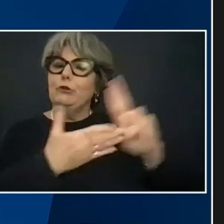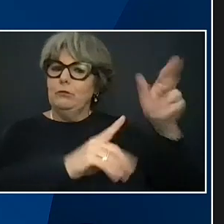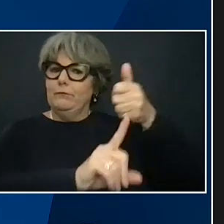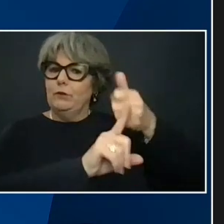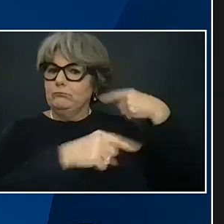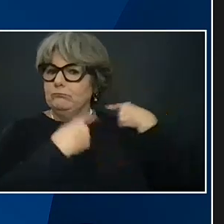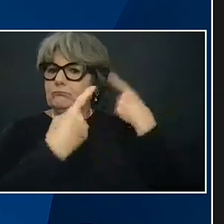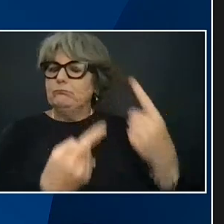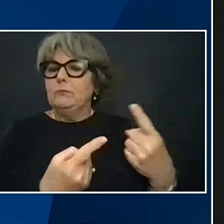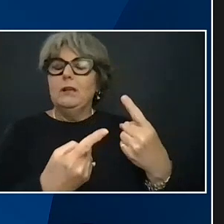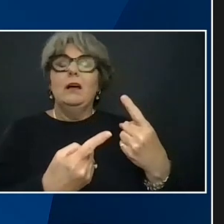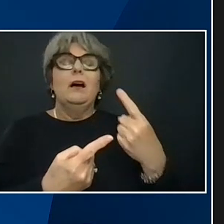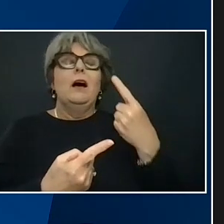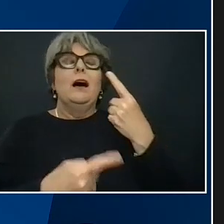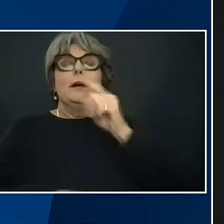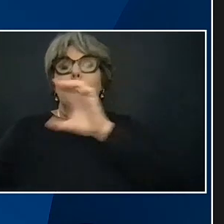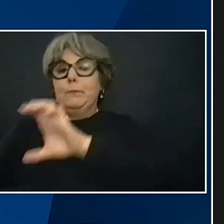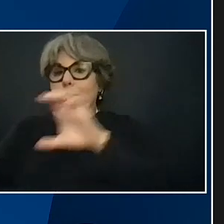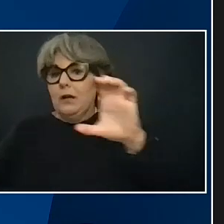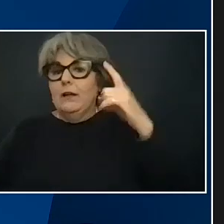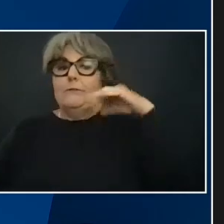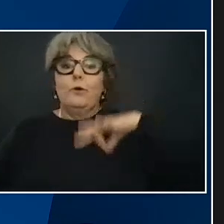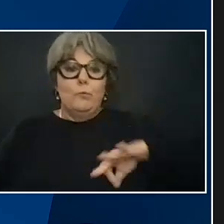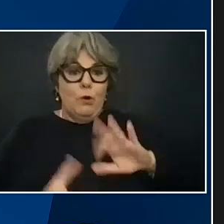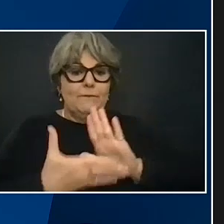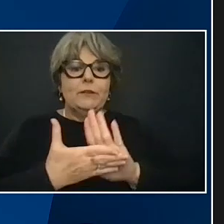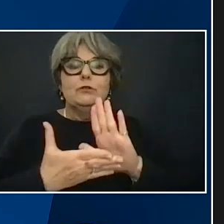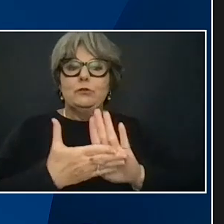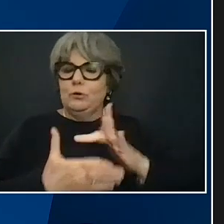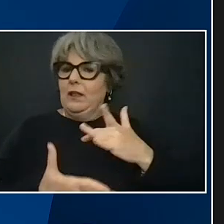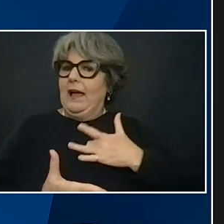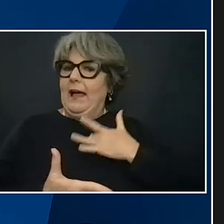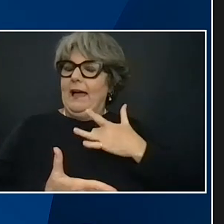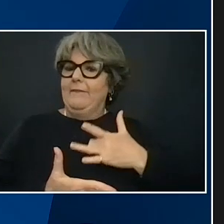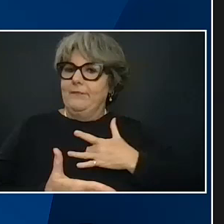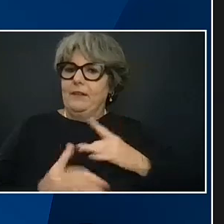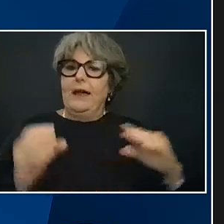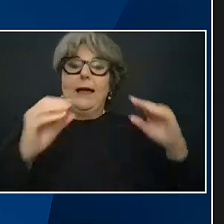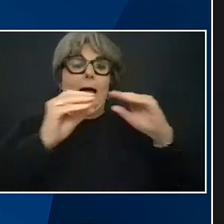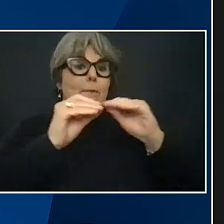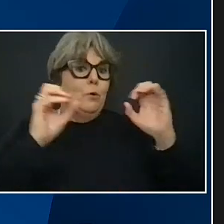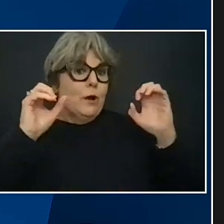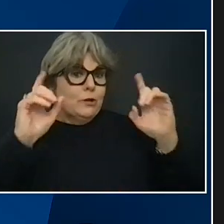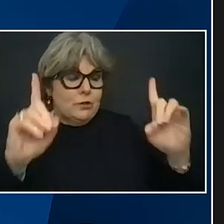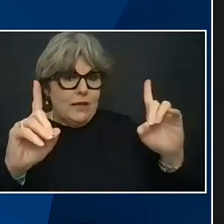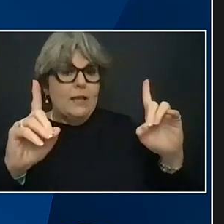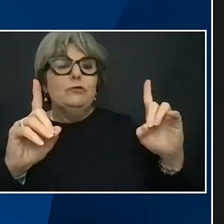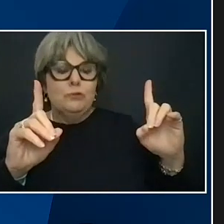for-profit school, and I feel as though I got more education and more from my